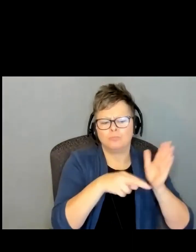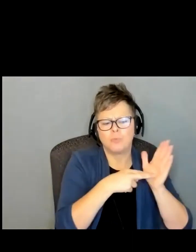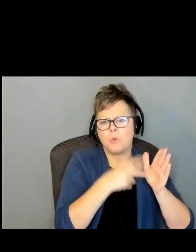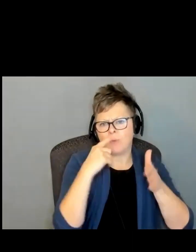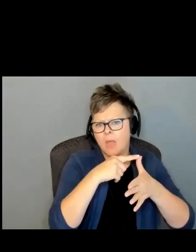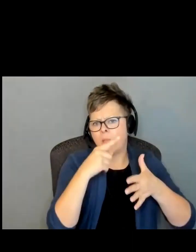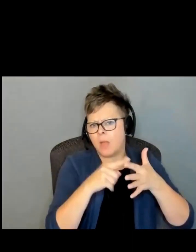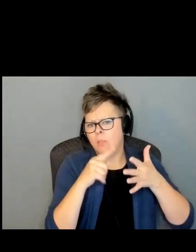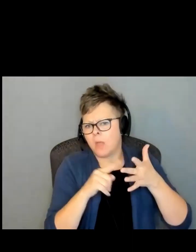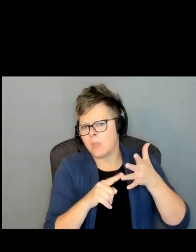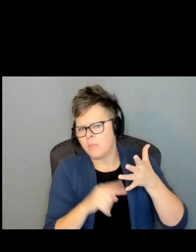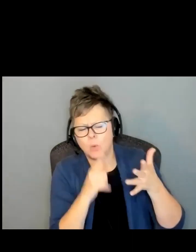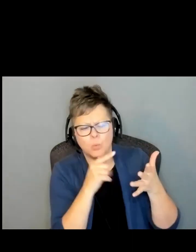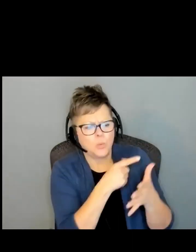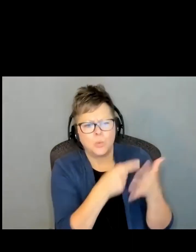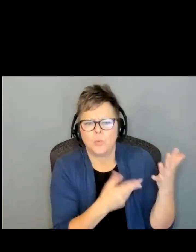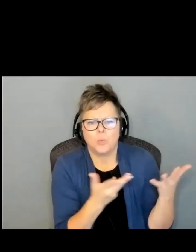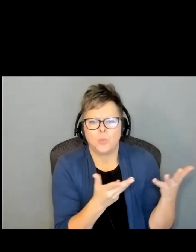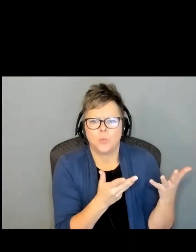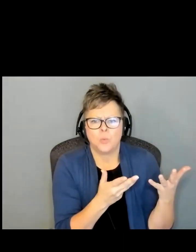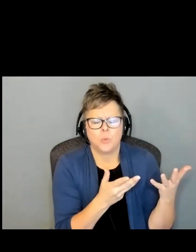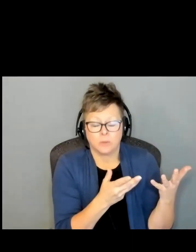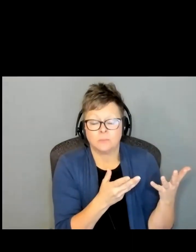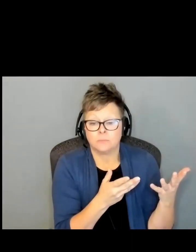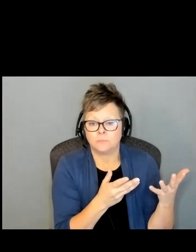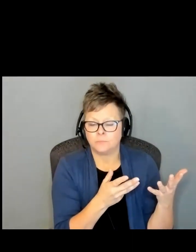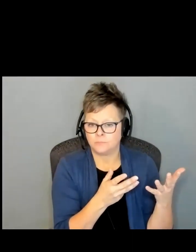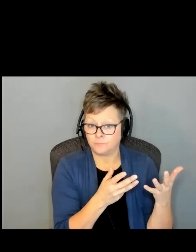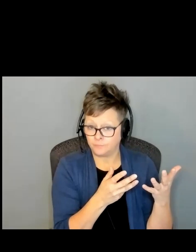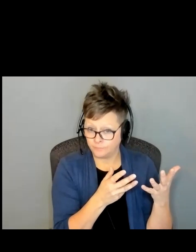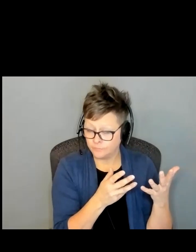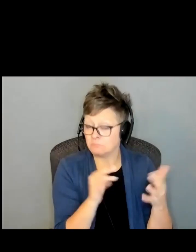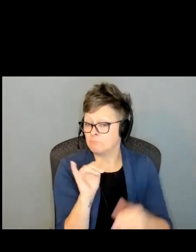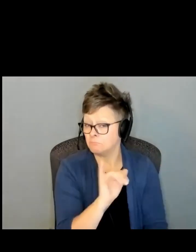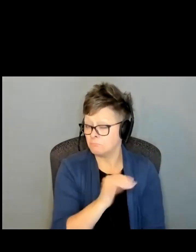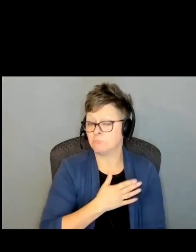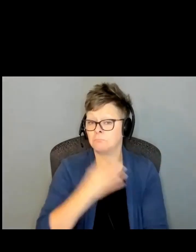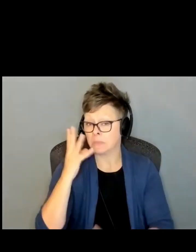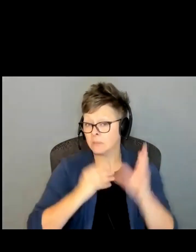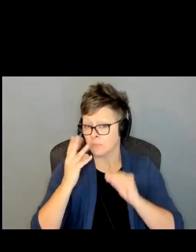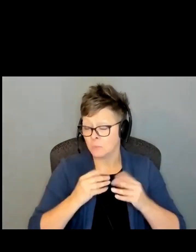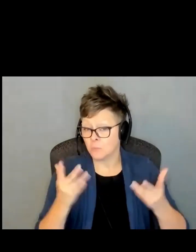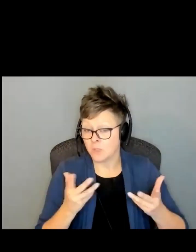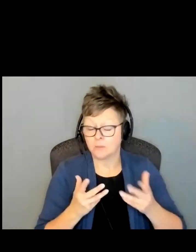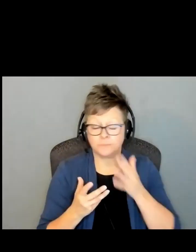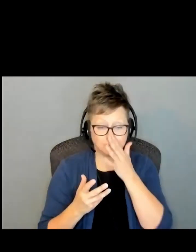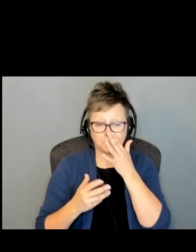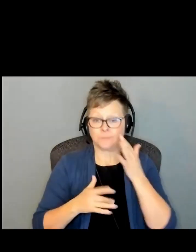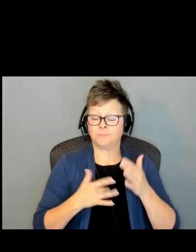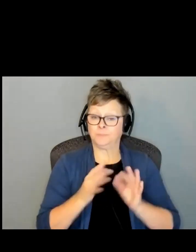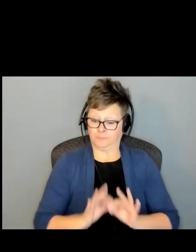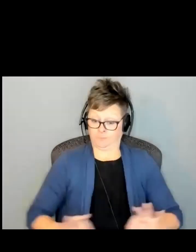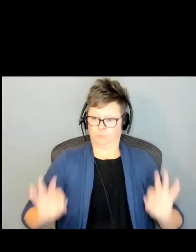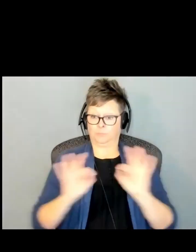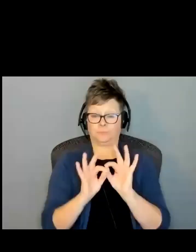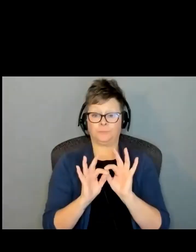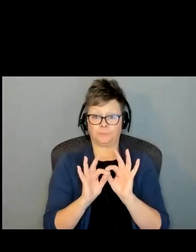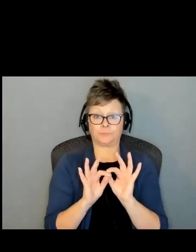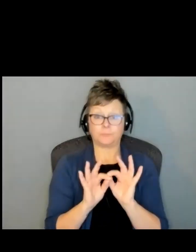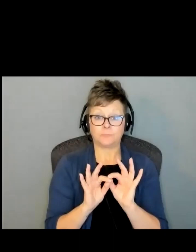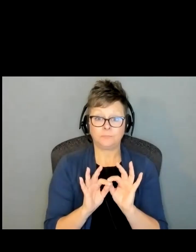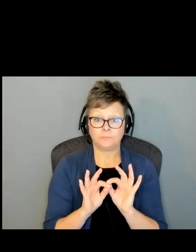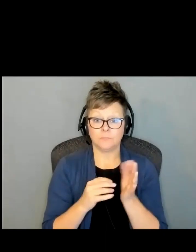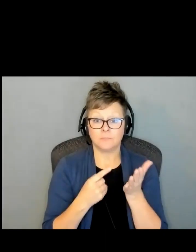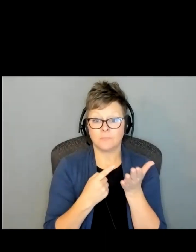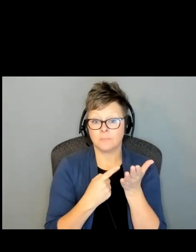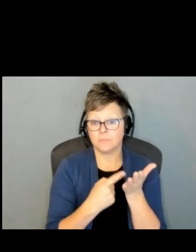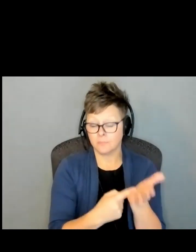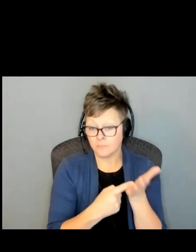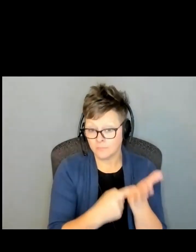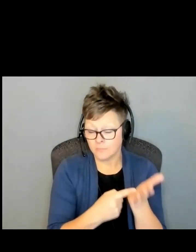And also, in my experience discussing the issue of authorship.